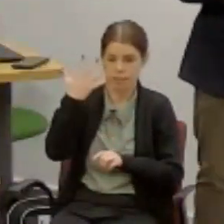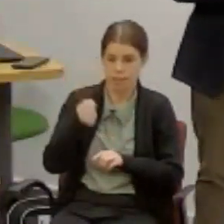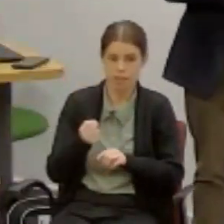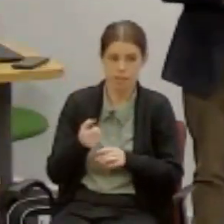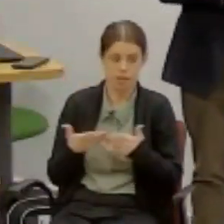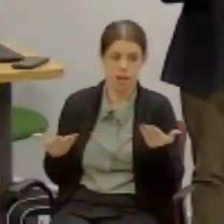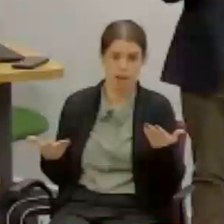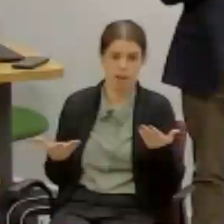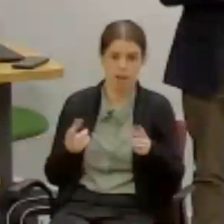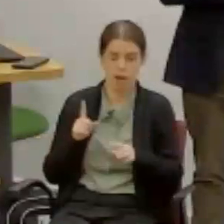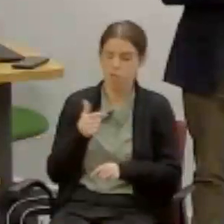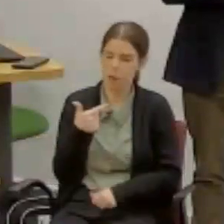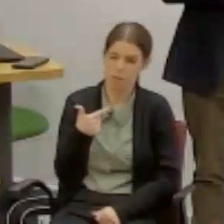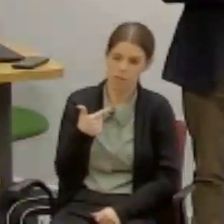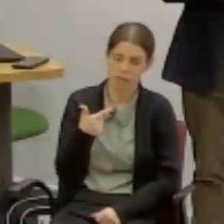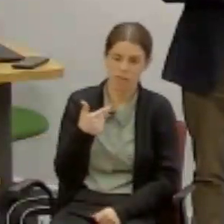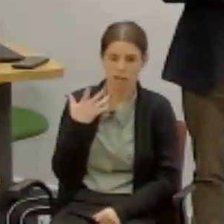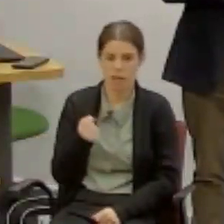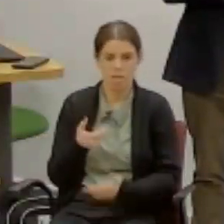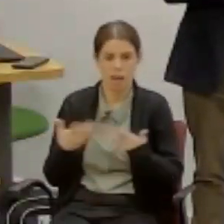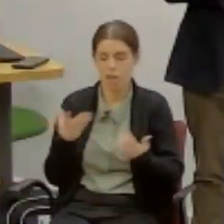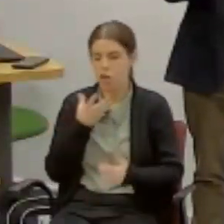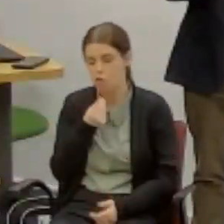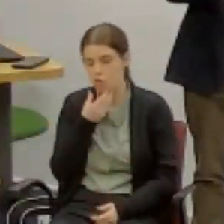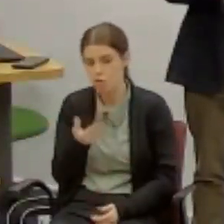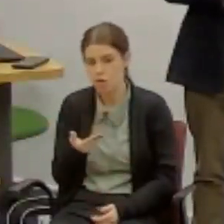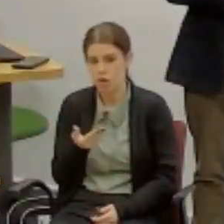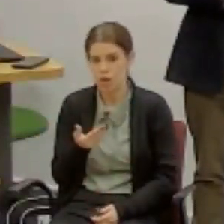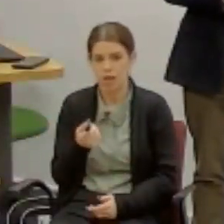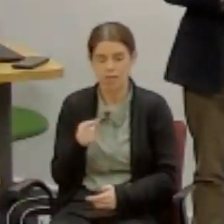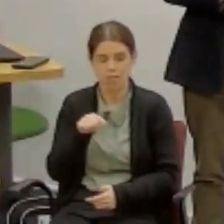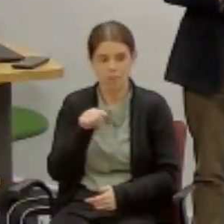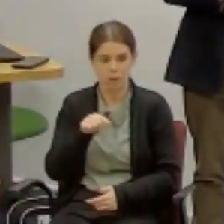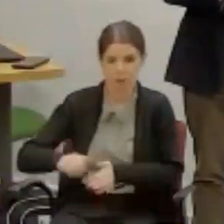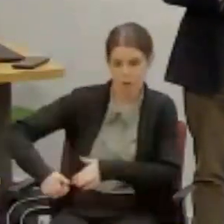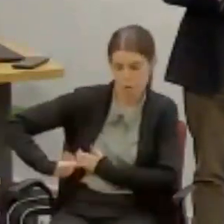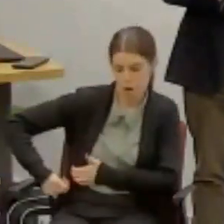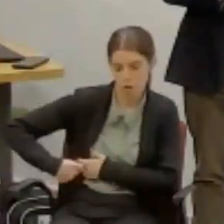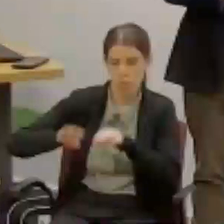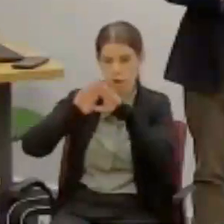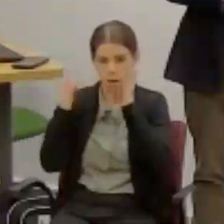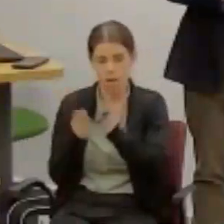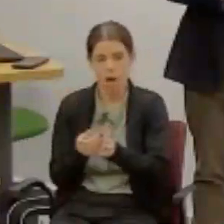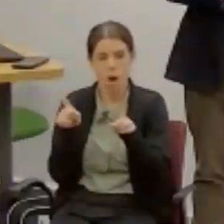Had anything any use for certain with any anything of any use, and they were pretty much rugby and football and horse-Riding, Jockey Club.